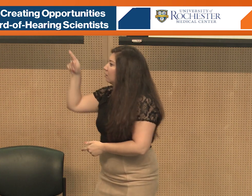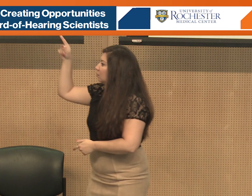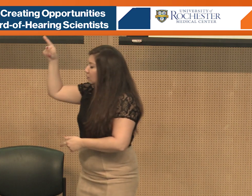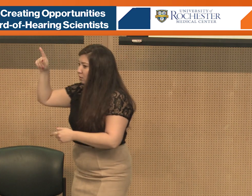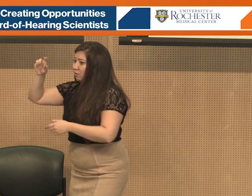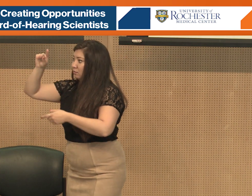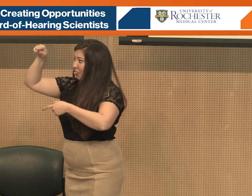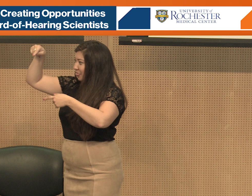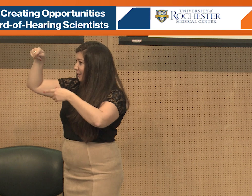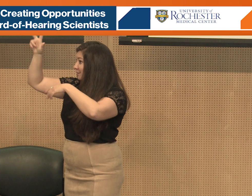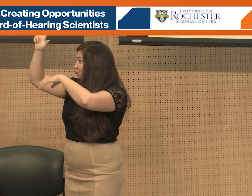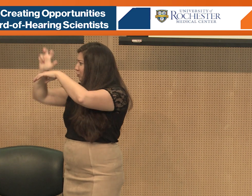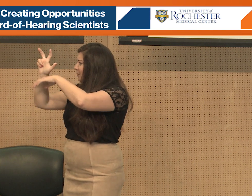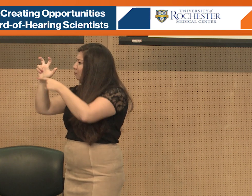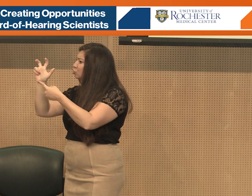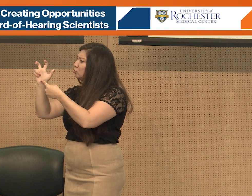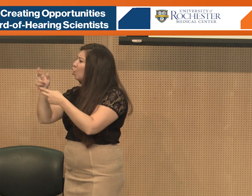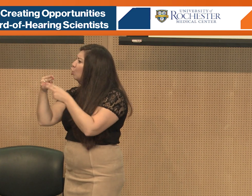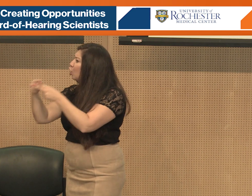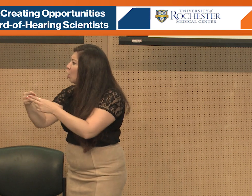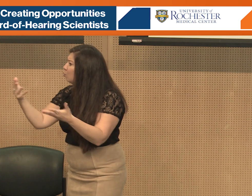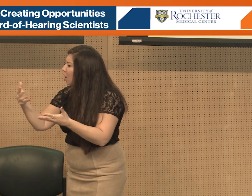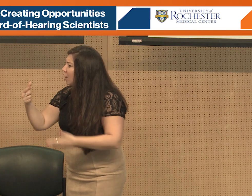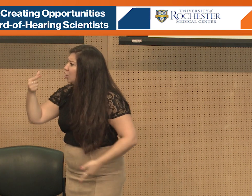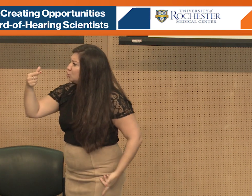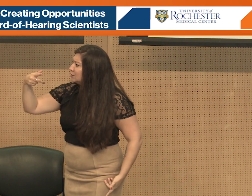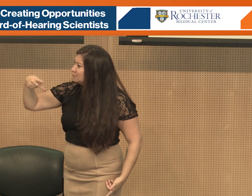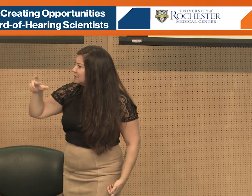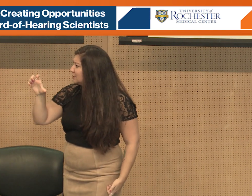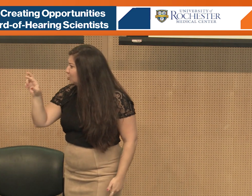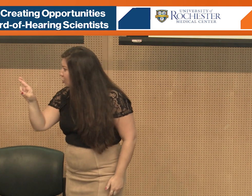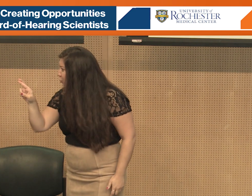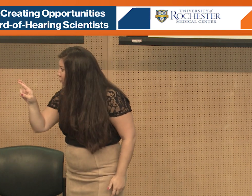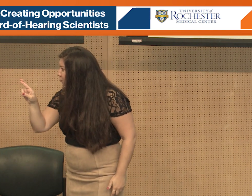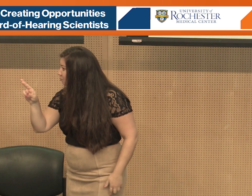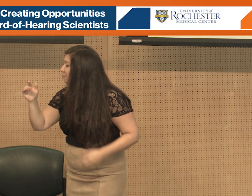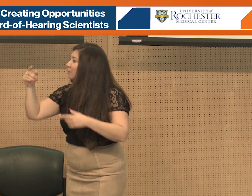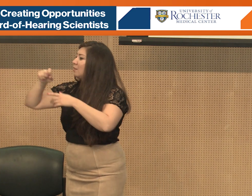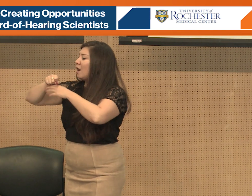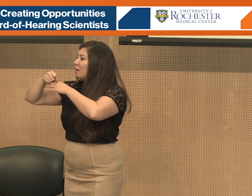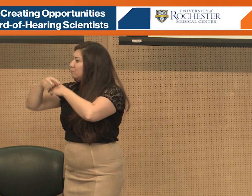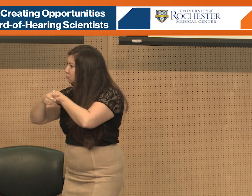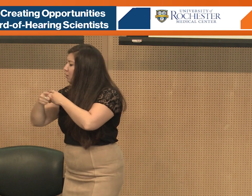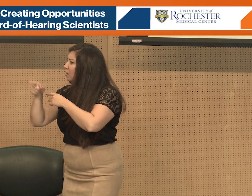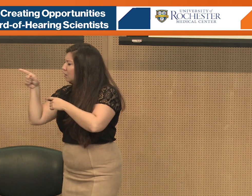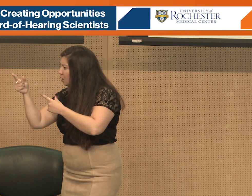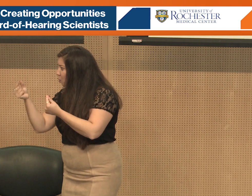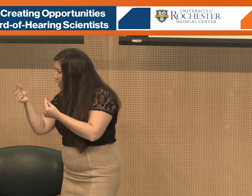And you can go through all of the graphics and explain what people are seeing visually.